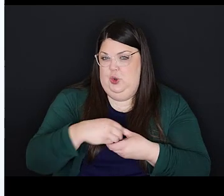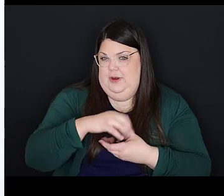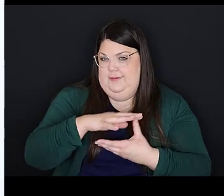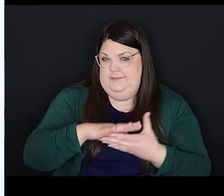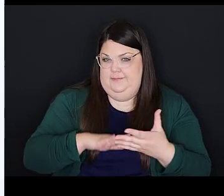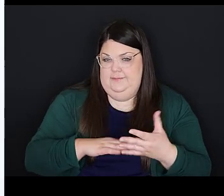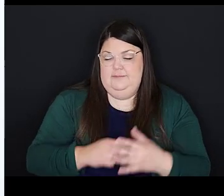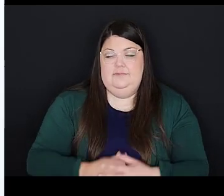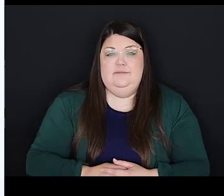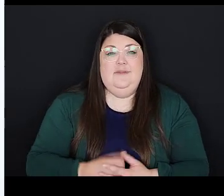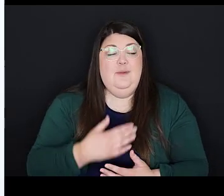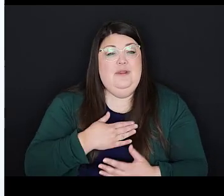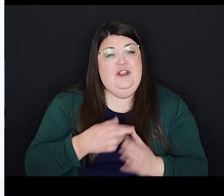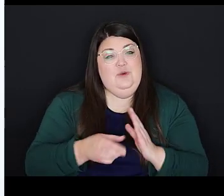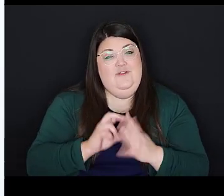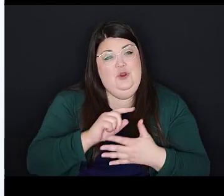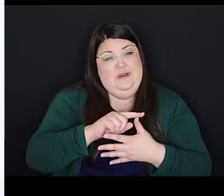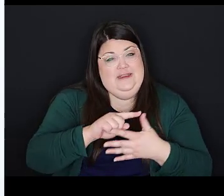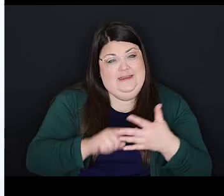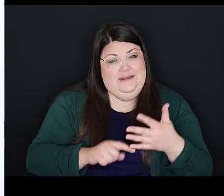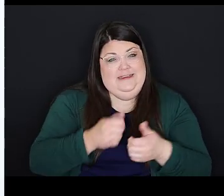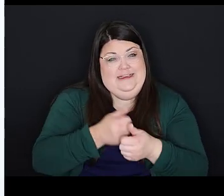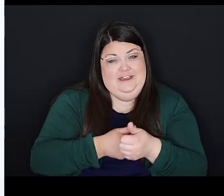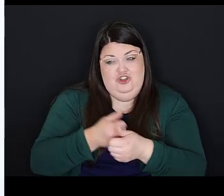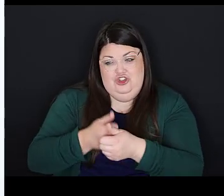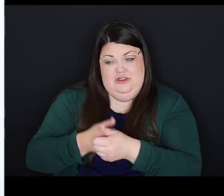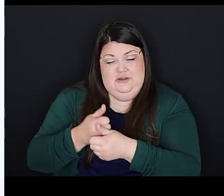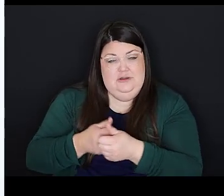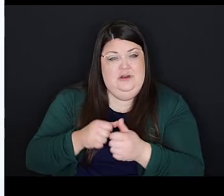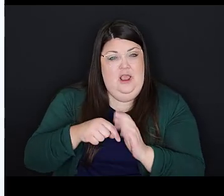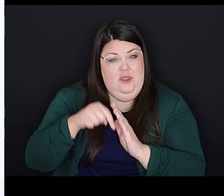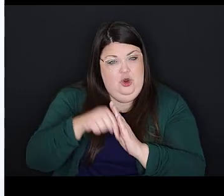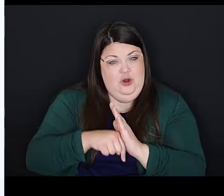Please review each of these sections thoroughly and contact the competition